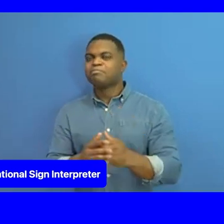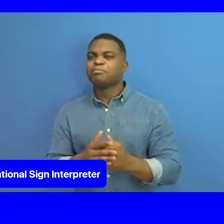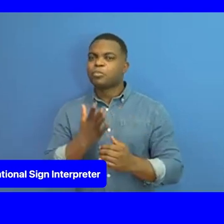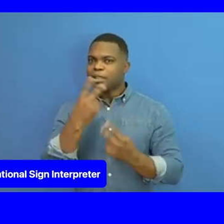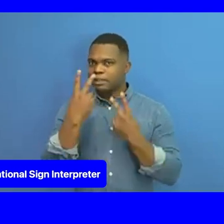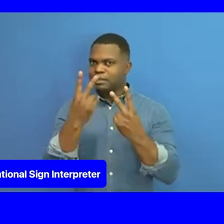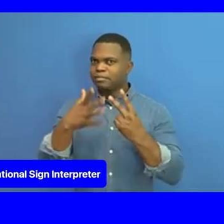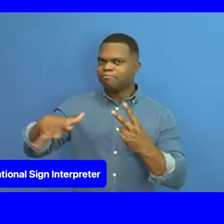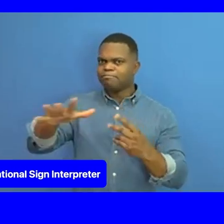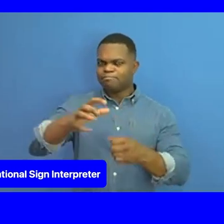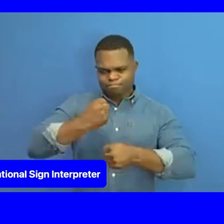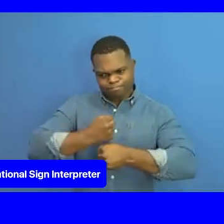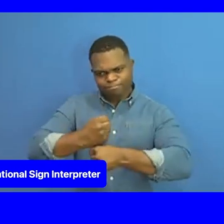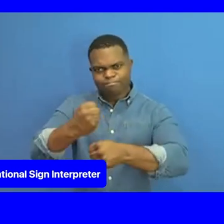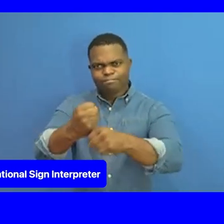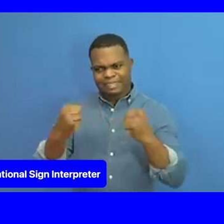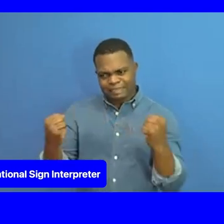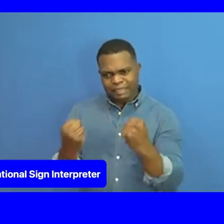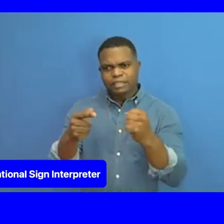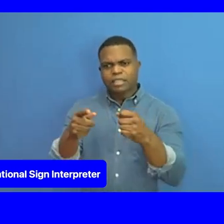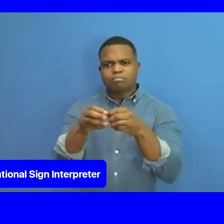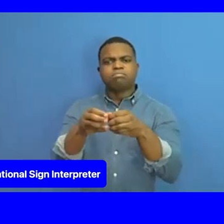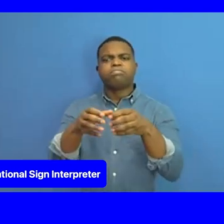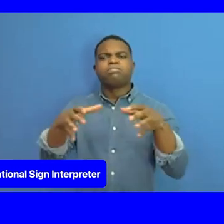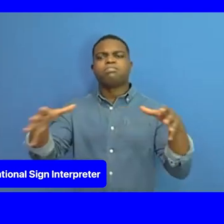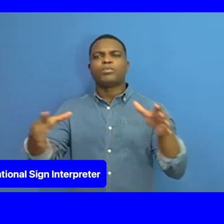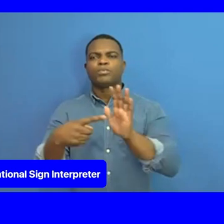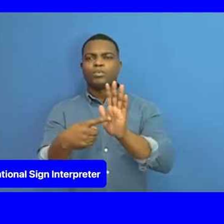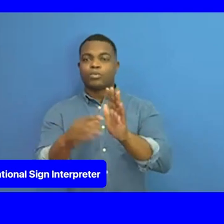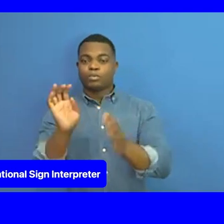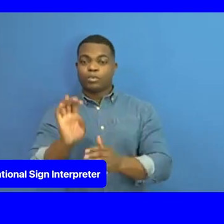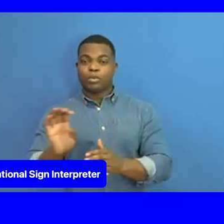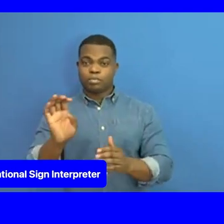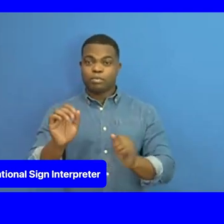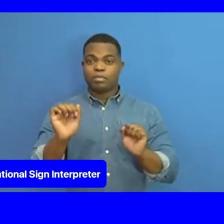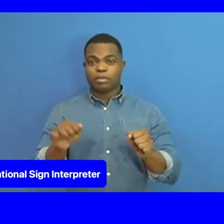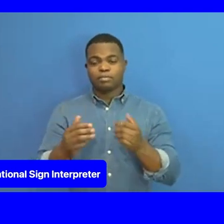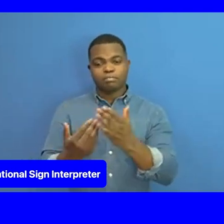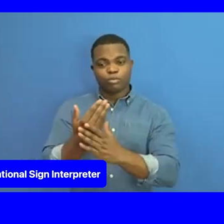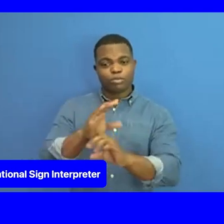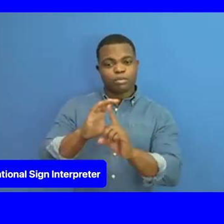and innovation community of the European Institute of Innovation and Technology.